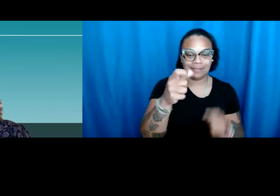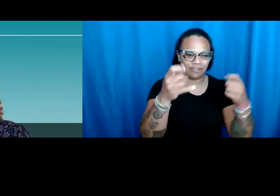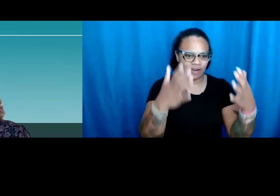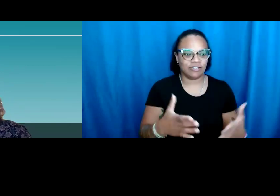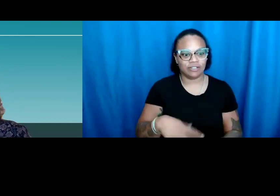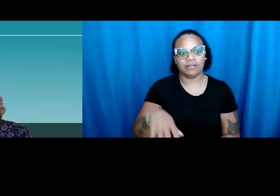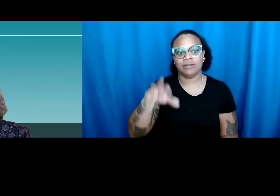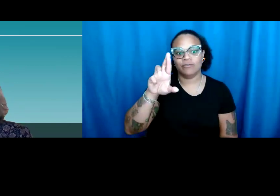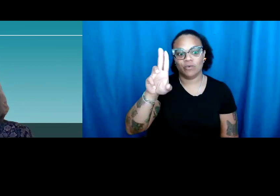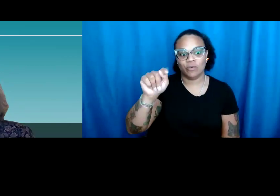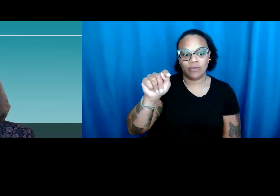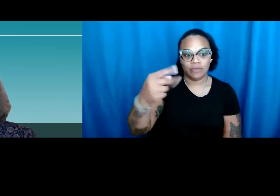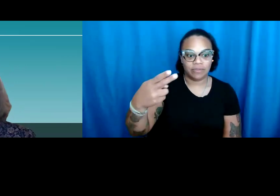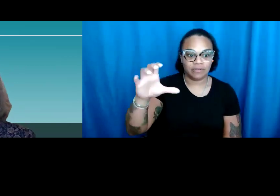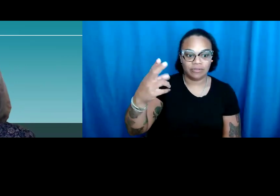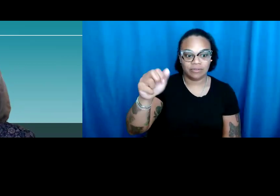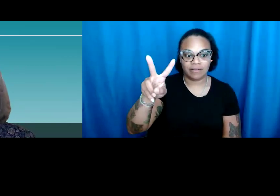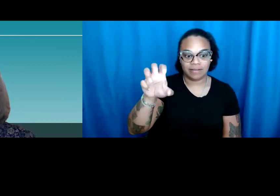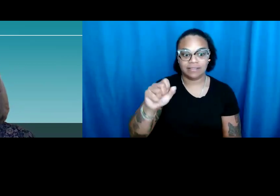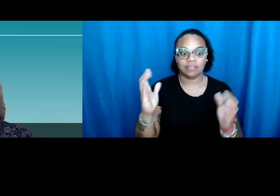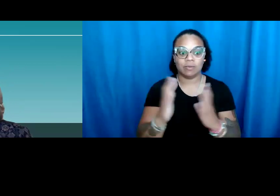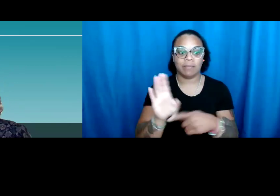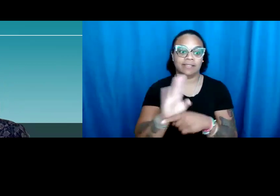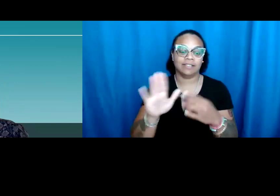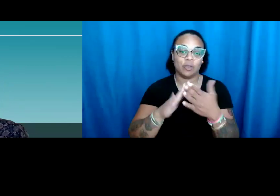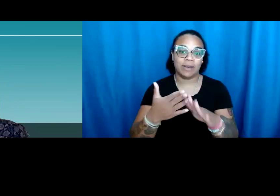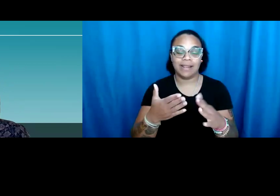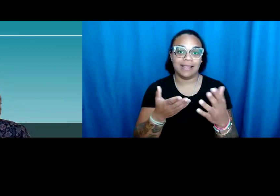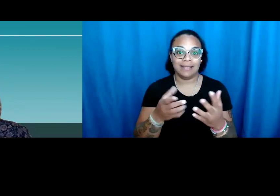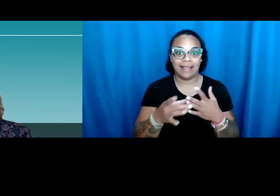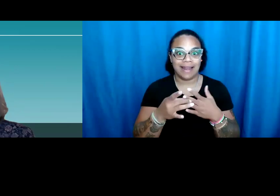Ruth Chavez, small business community navigator. Myself and Lexi Jones business project coordinator.